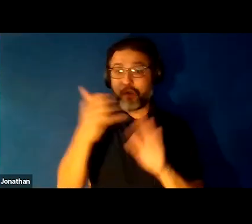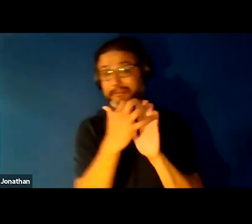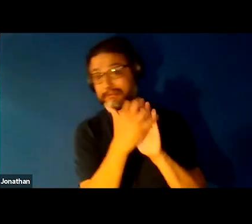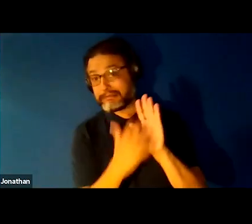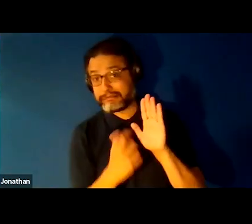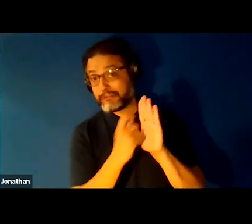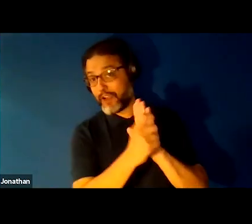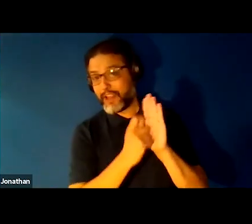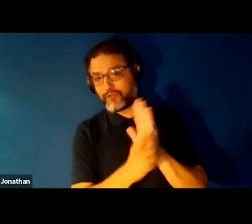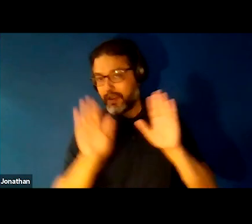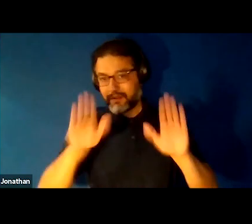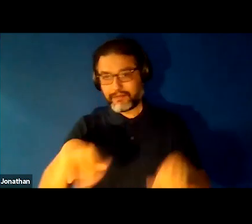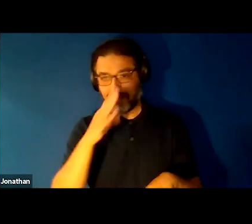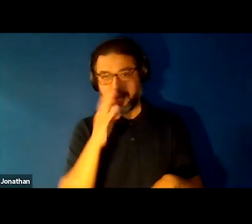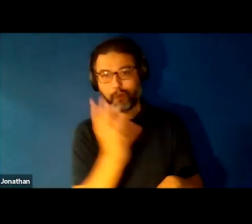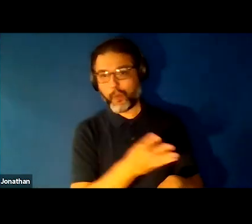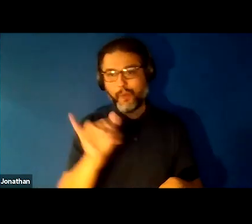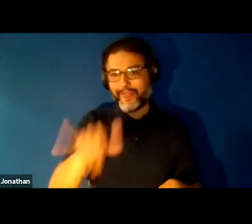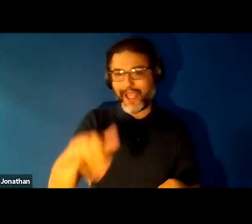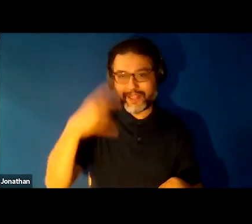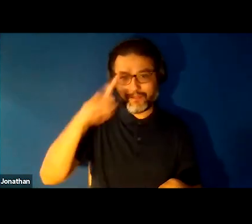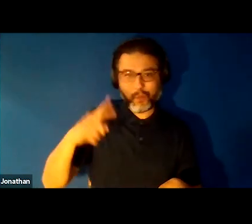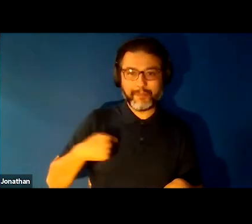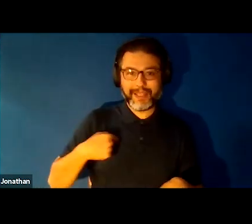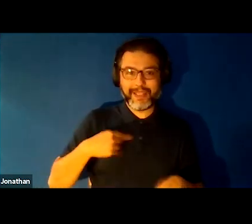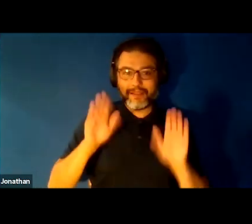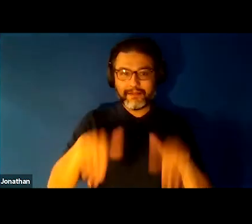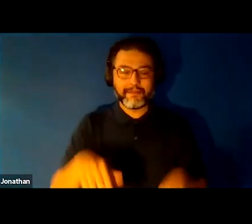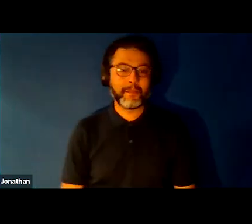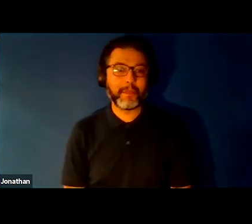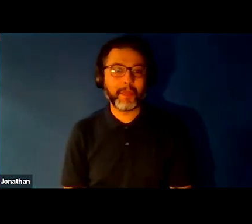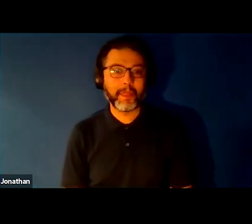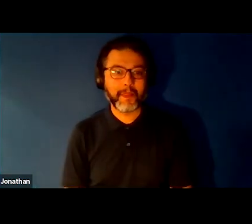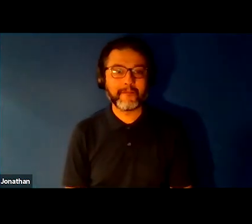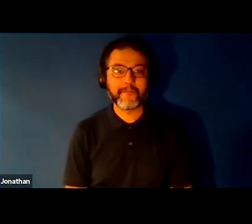That's just there for me.